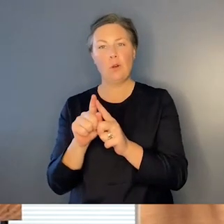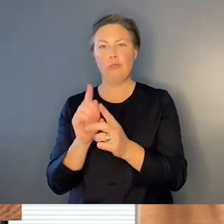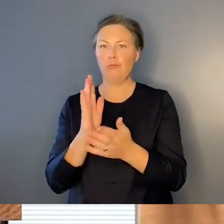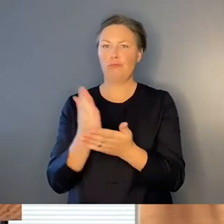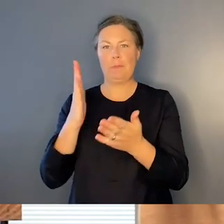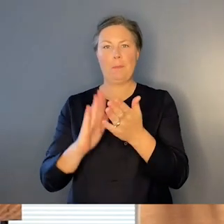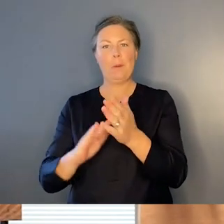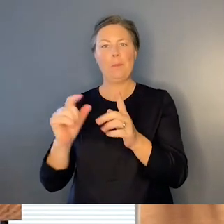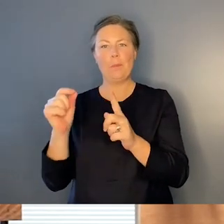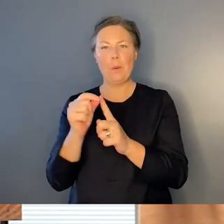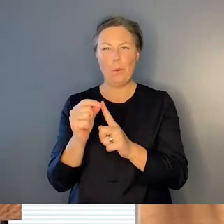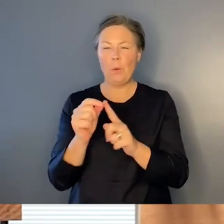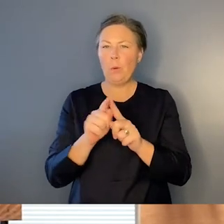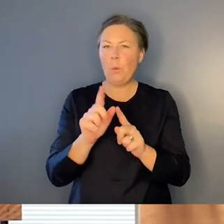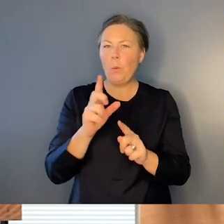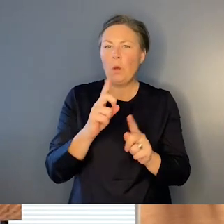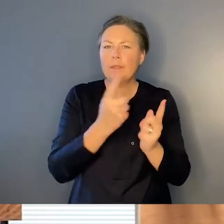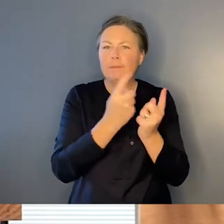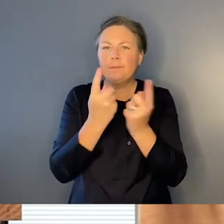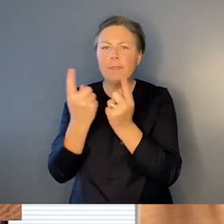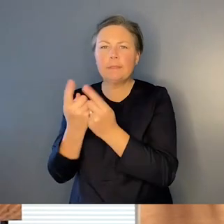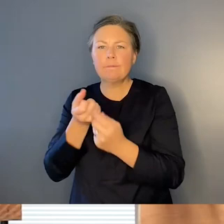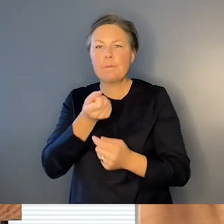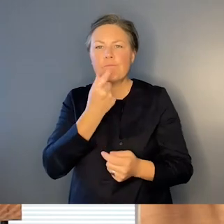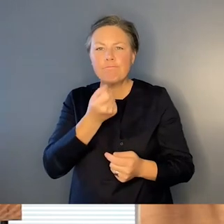and some other treatments that you can use to manage menopause.